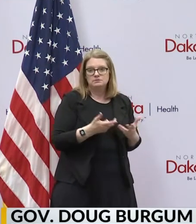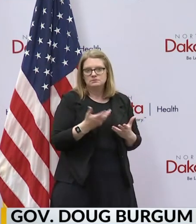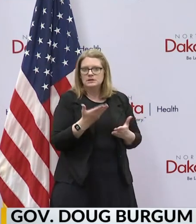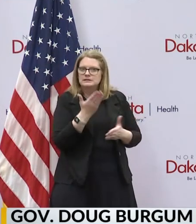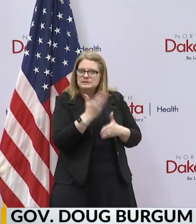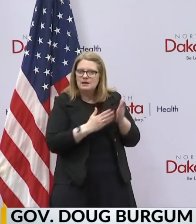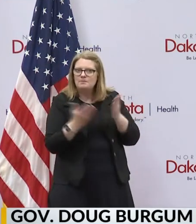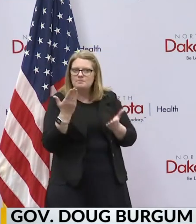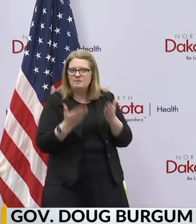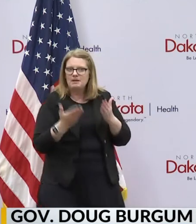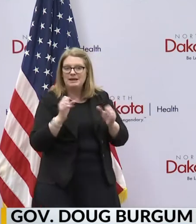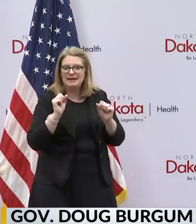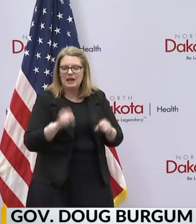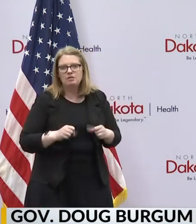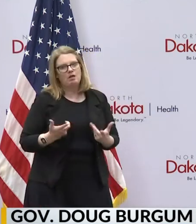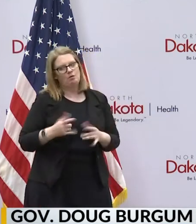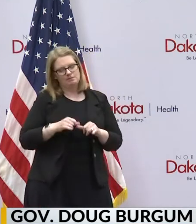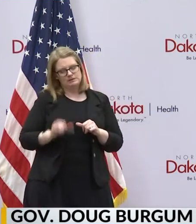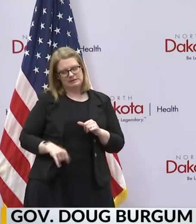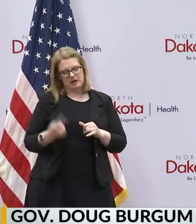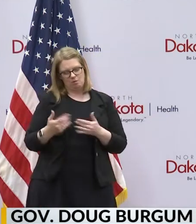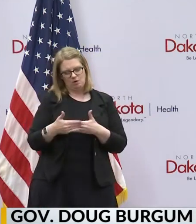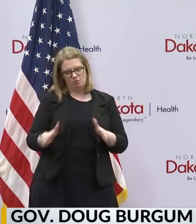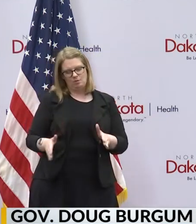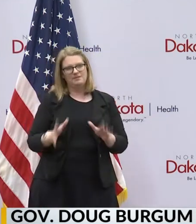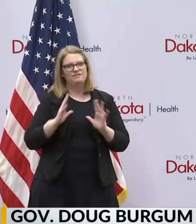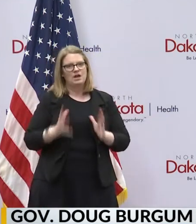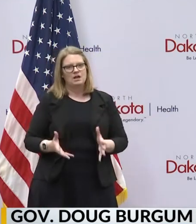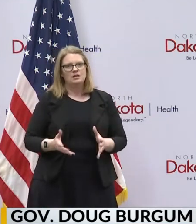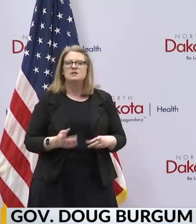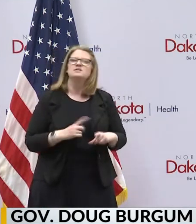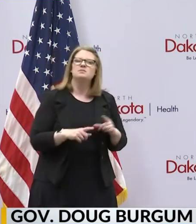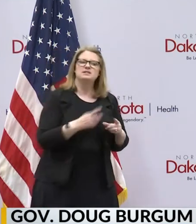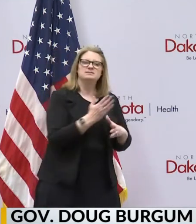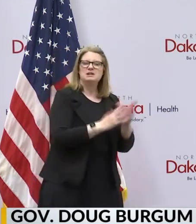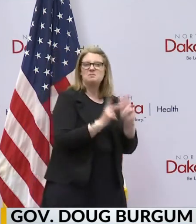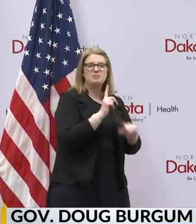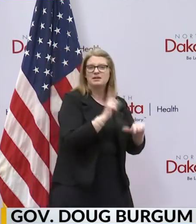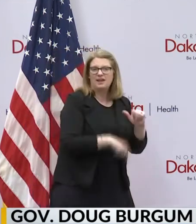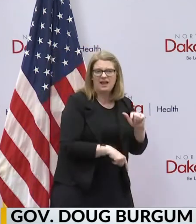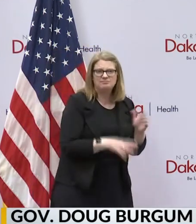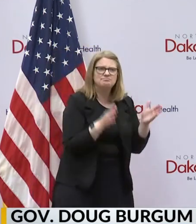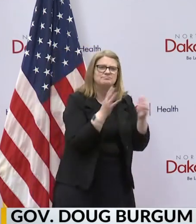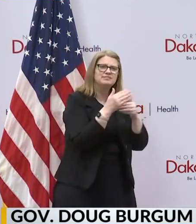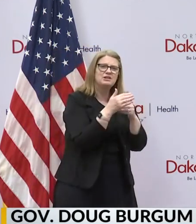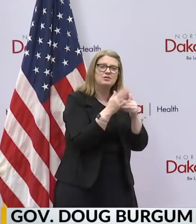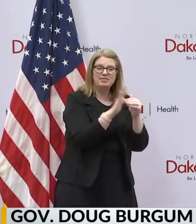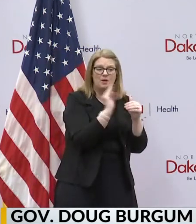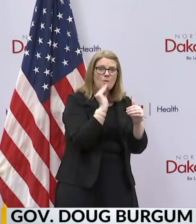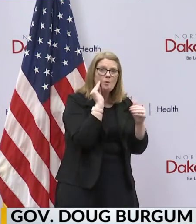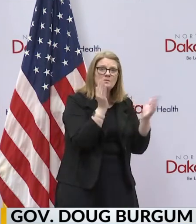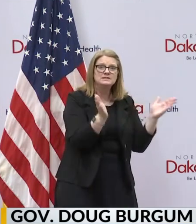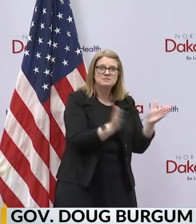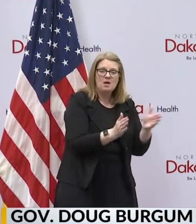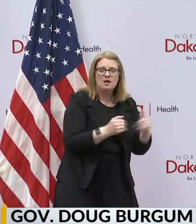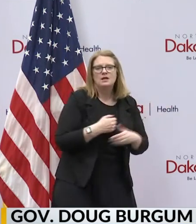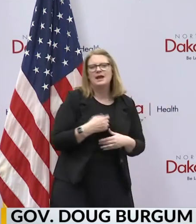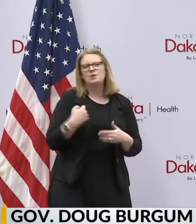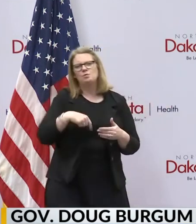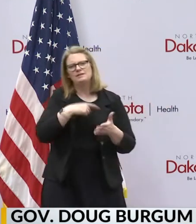HAVE THE ABILITY TO ISOLATE, SAY IN A SEPARATE BEDROOM, LIKE SOME INDIVIDUALS MIGHT IF THEY TESTED POSITIVE.